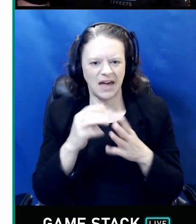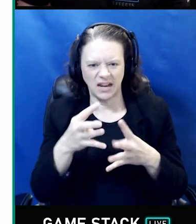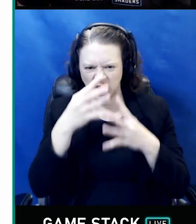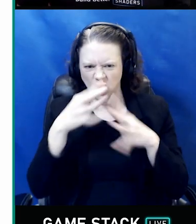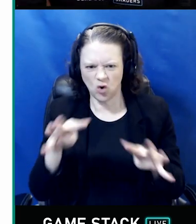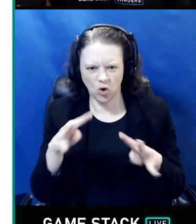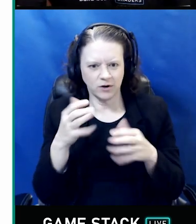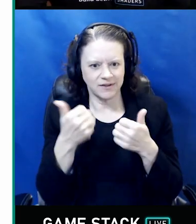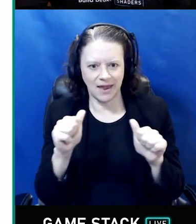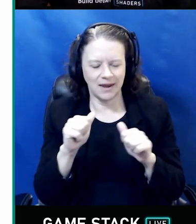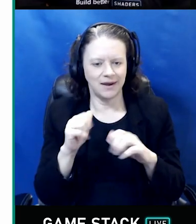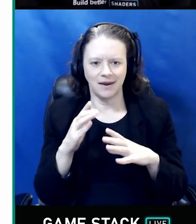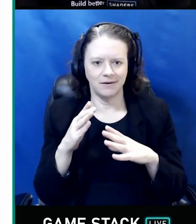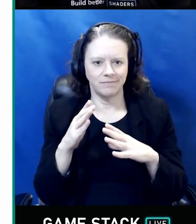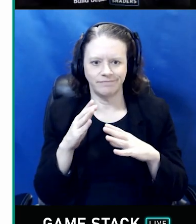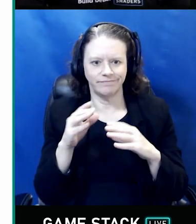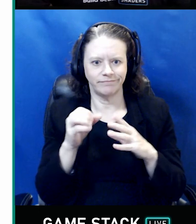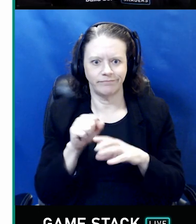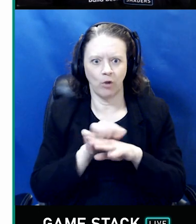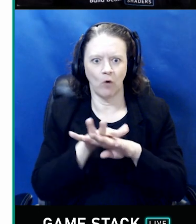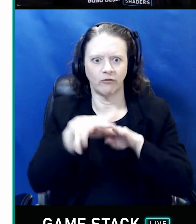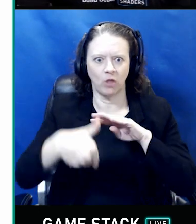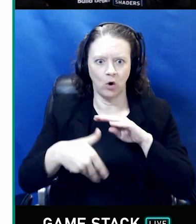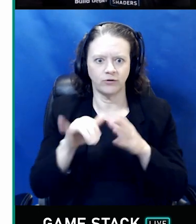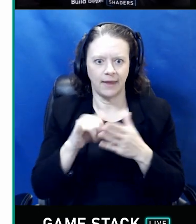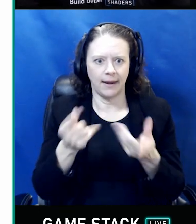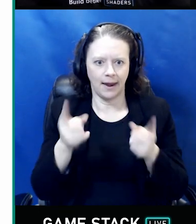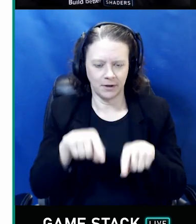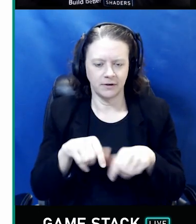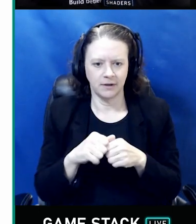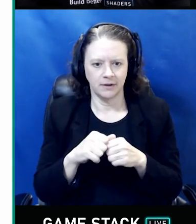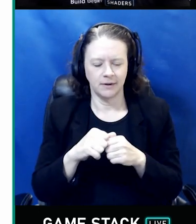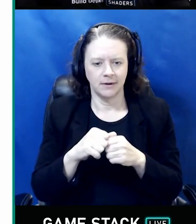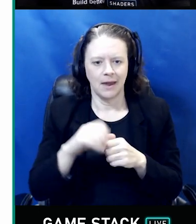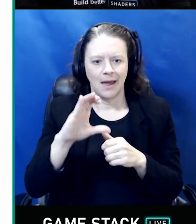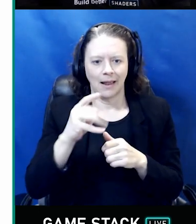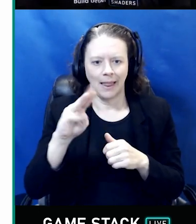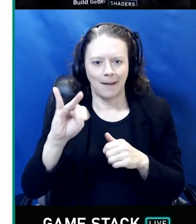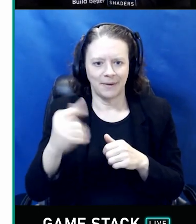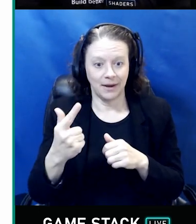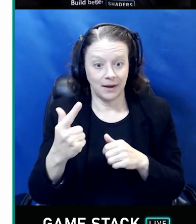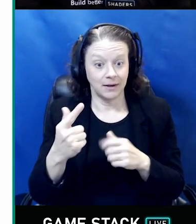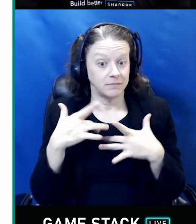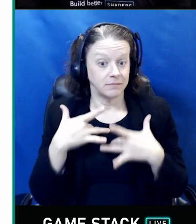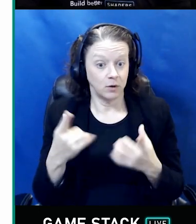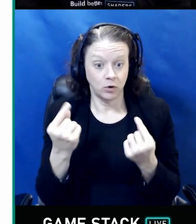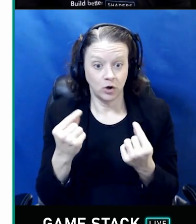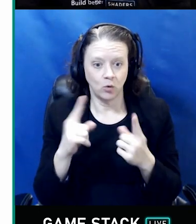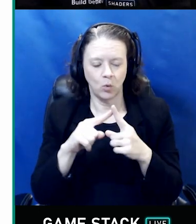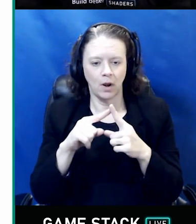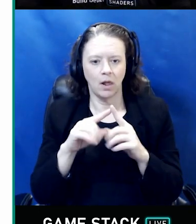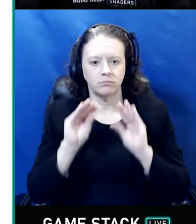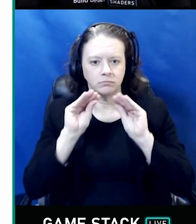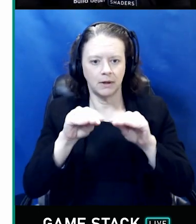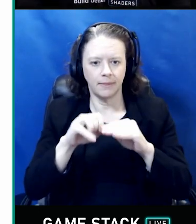Clamping operations will take those into account and it will assign the minimum or maximum expressible value for your target